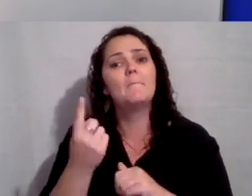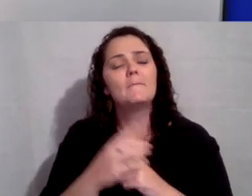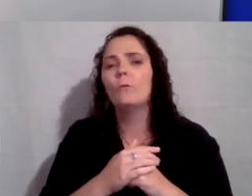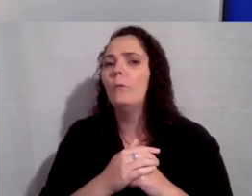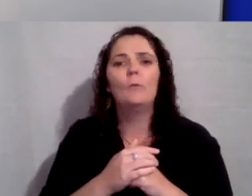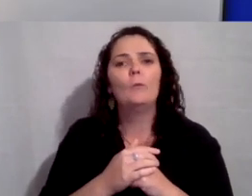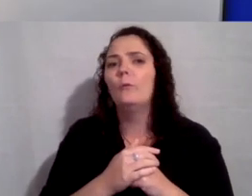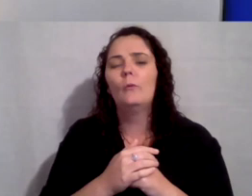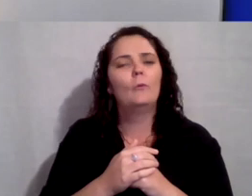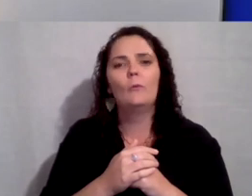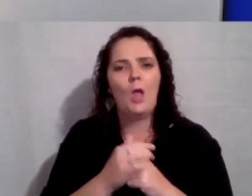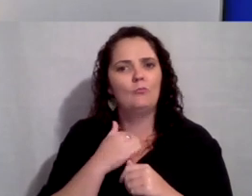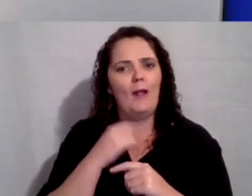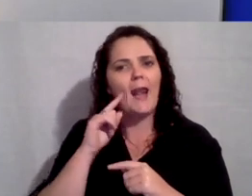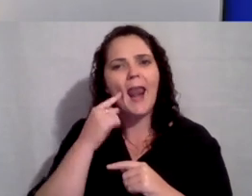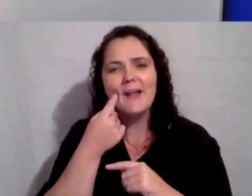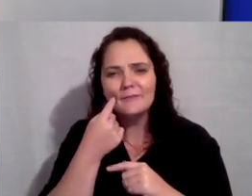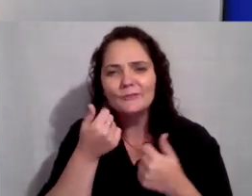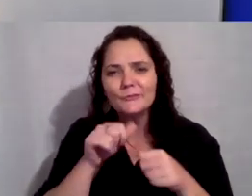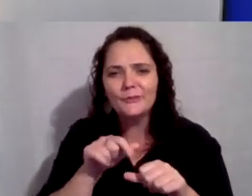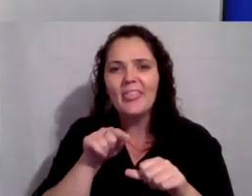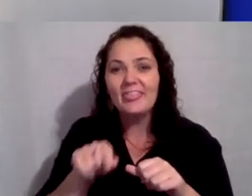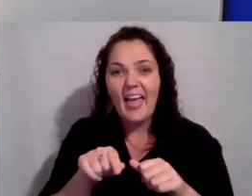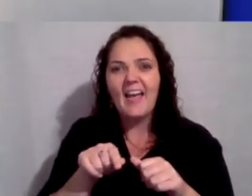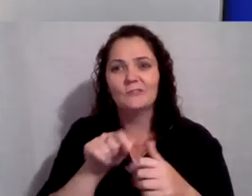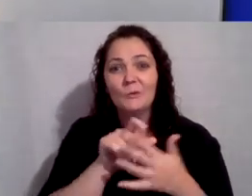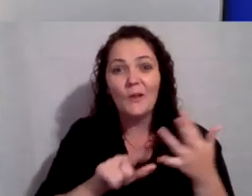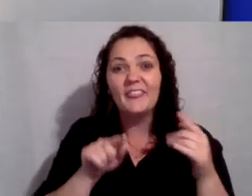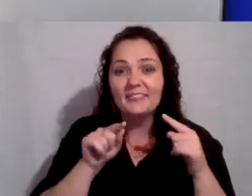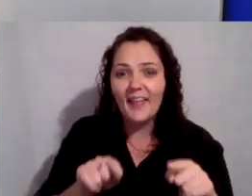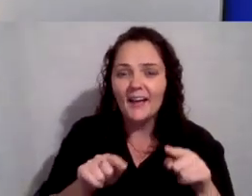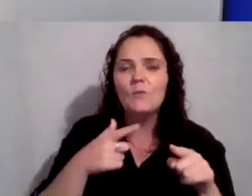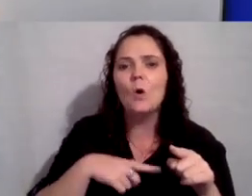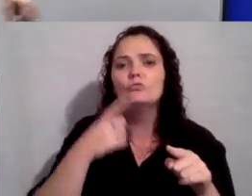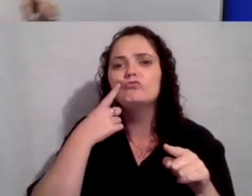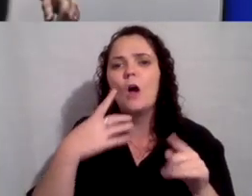intentional strategy to show these layers of process and these layers of movement in the drawing.